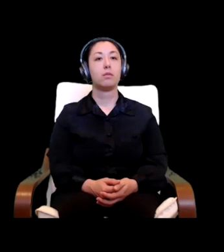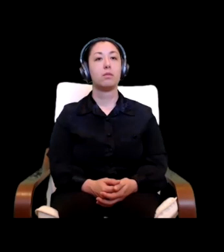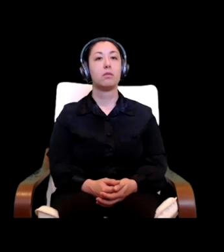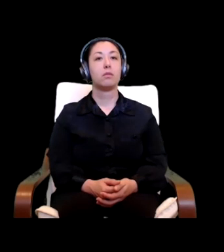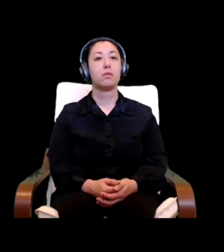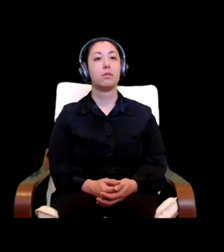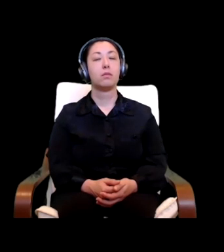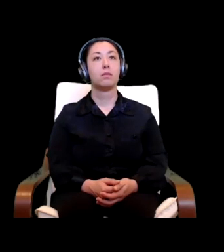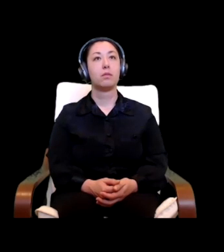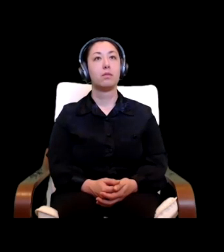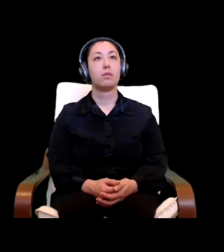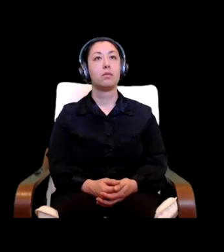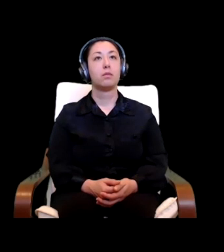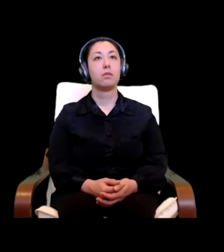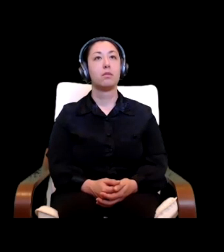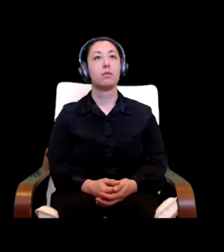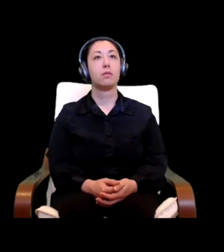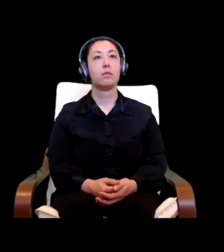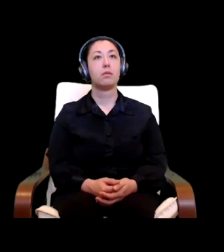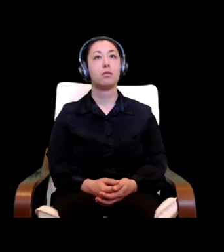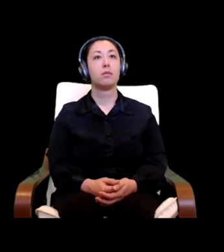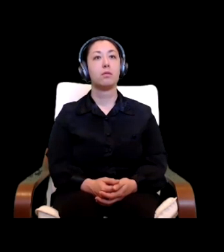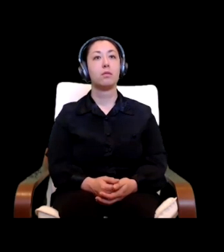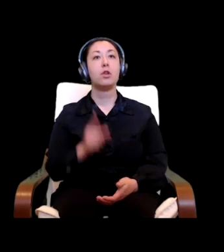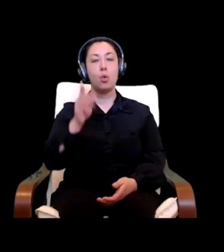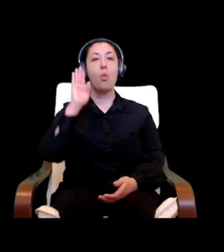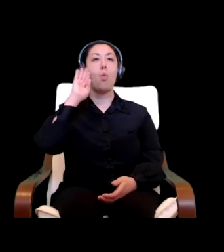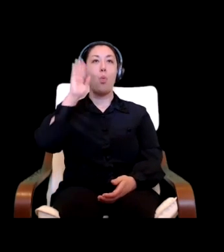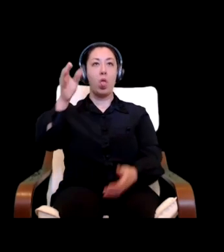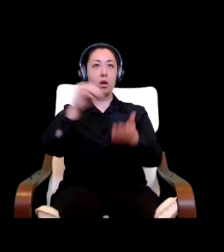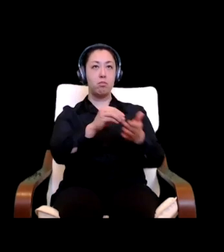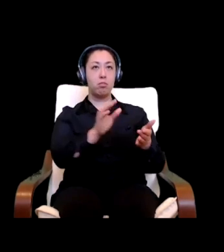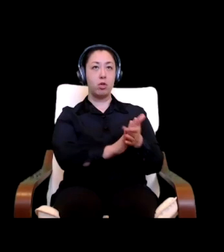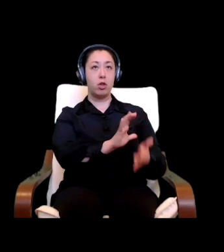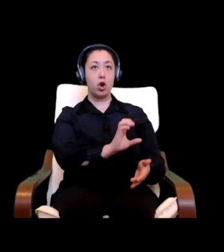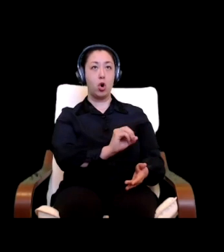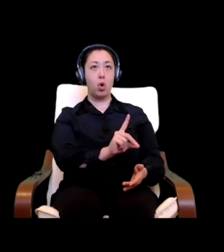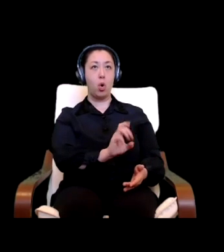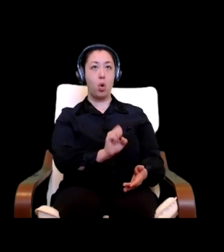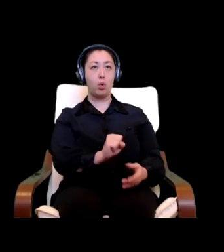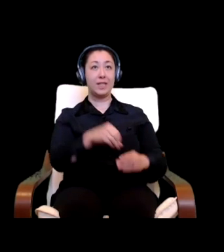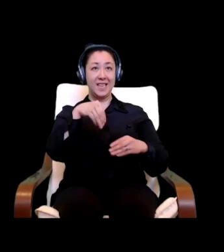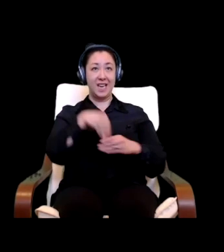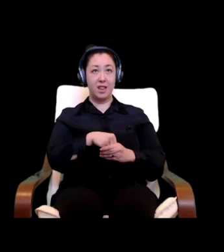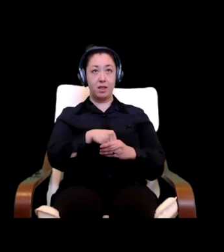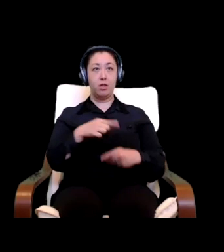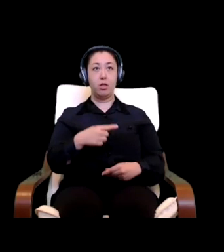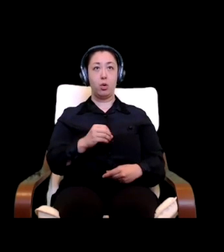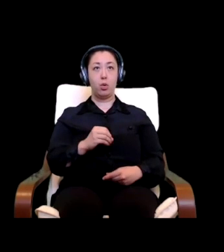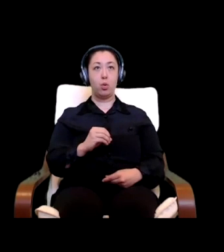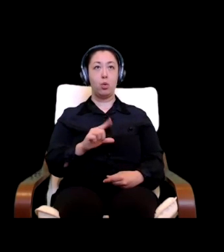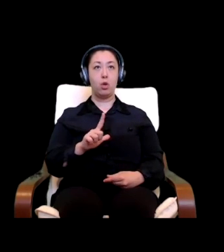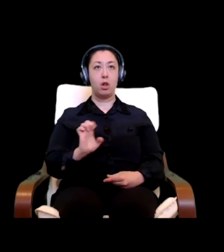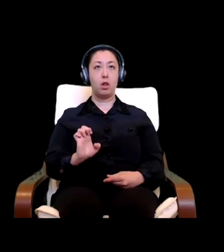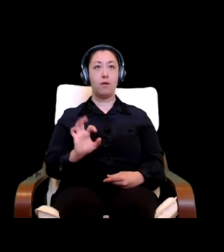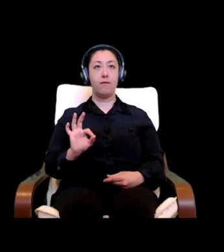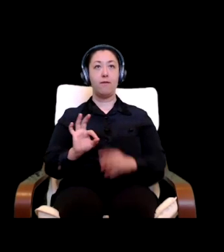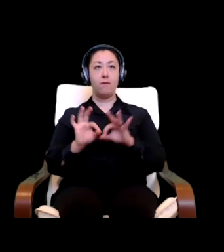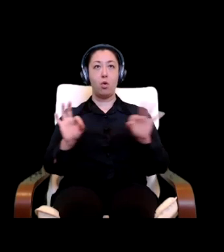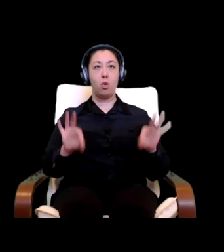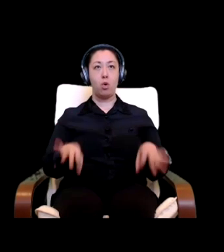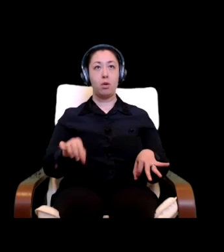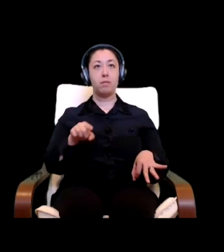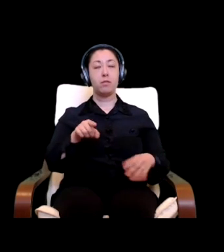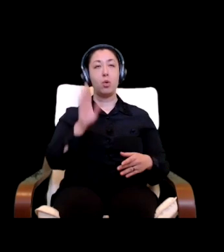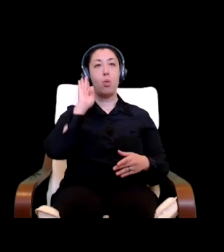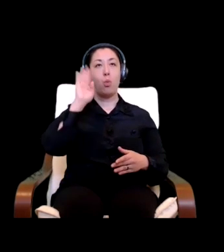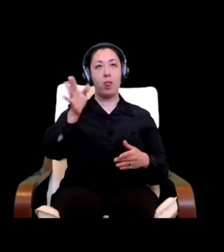You will enter those codes right into the Google form that you fill out with the survey.